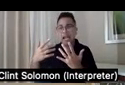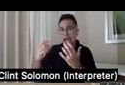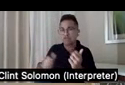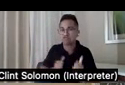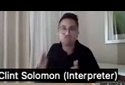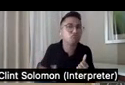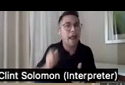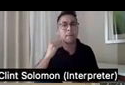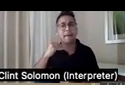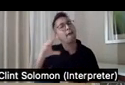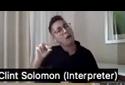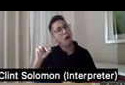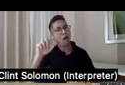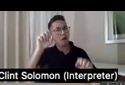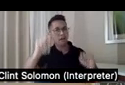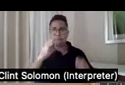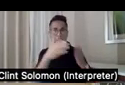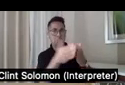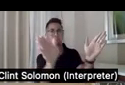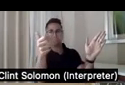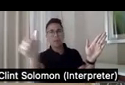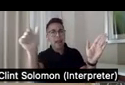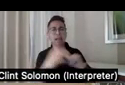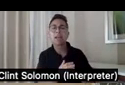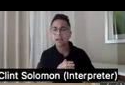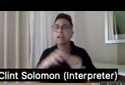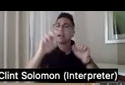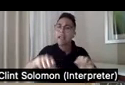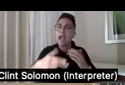we want to label them in print and in braille if that's appropriate to the child's needs